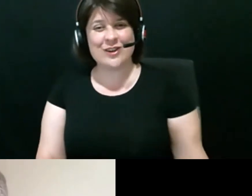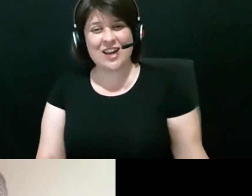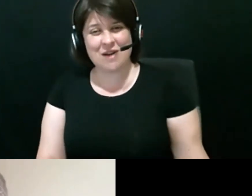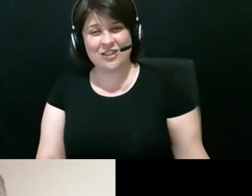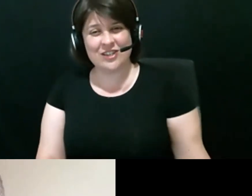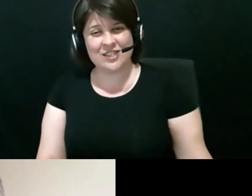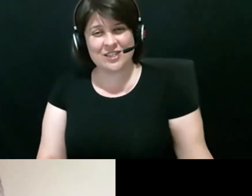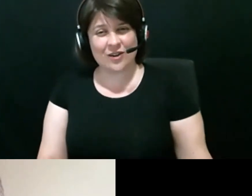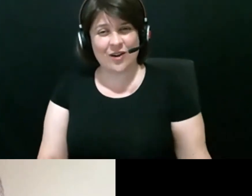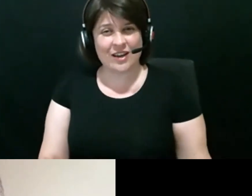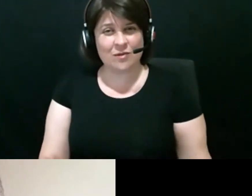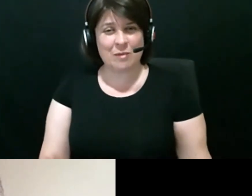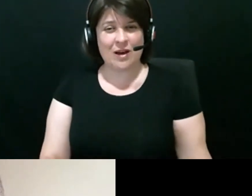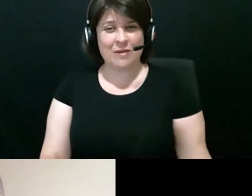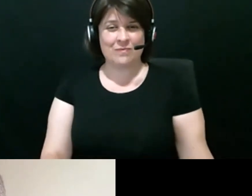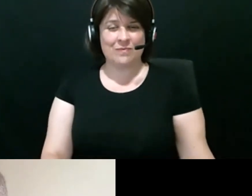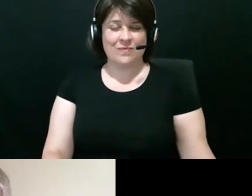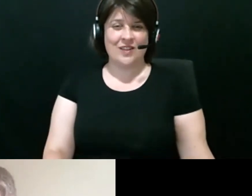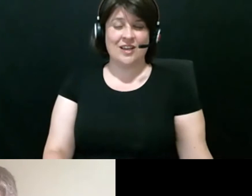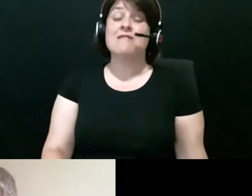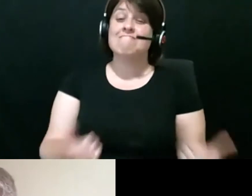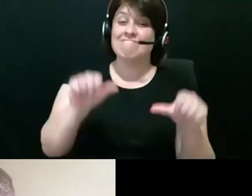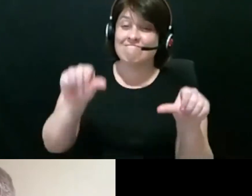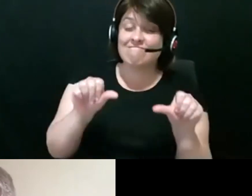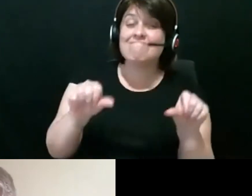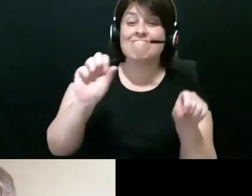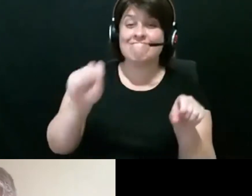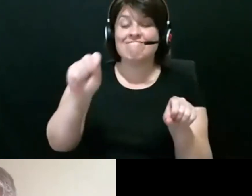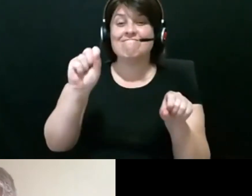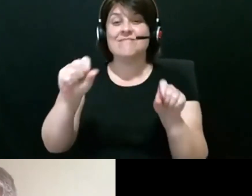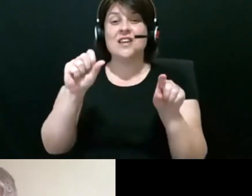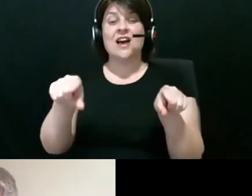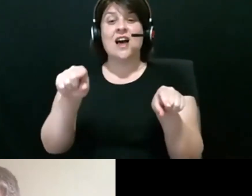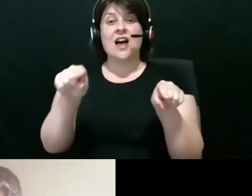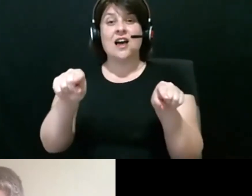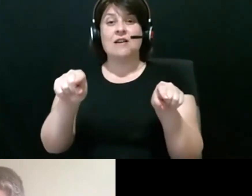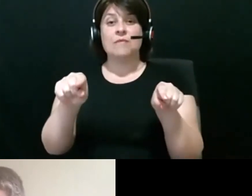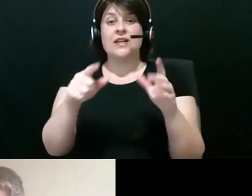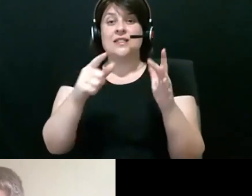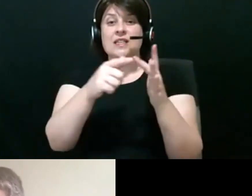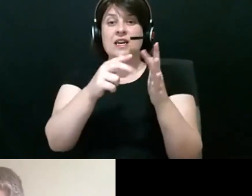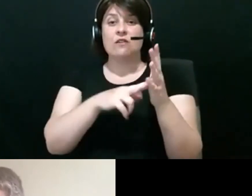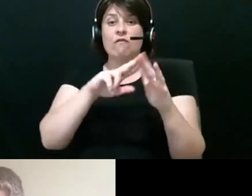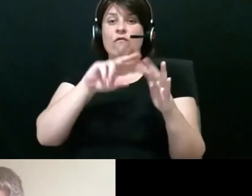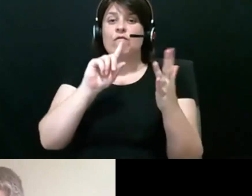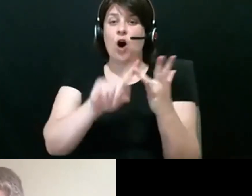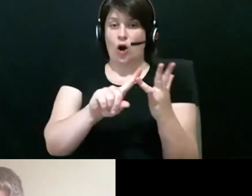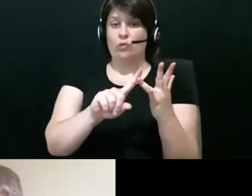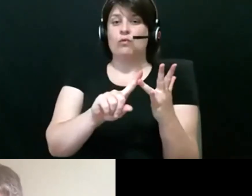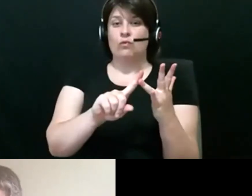What was the email address? info@deafblindinformation.org.au.